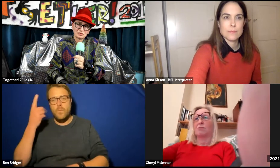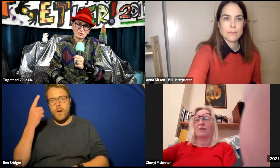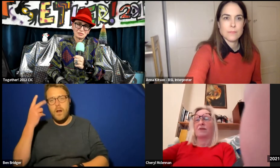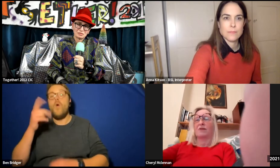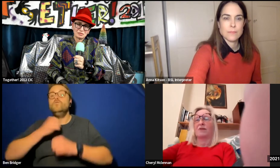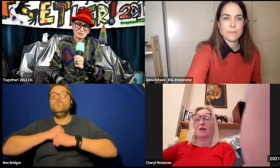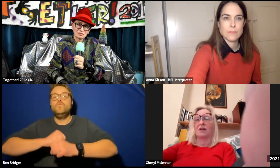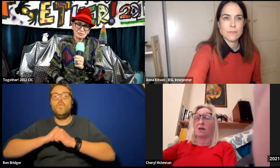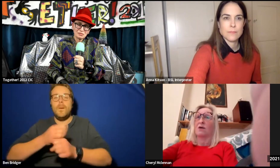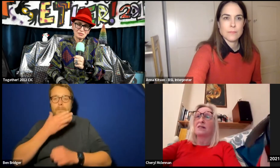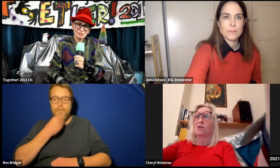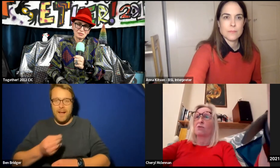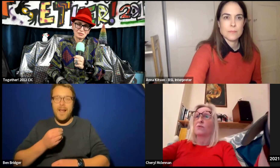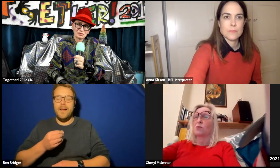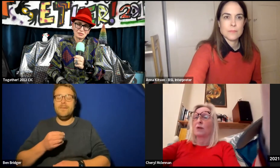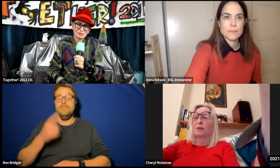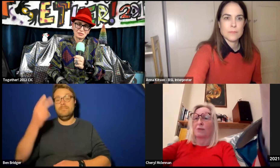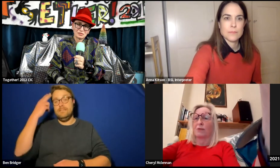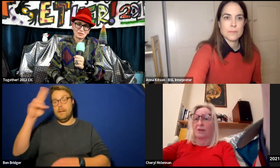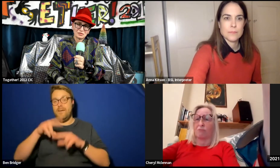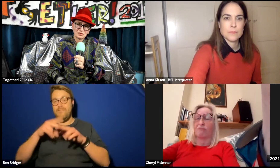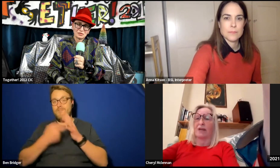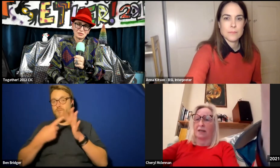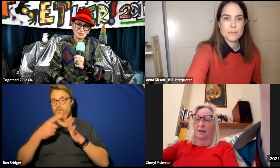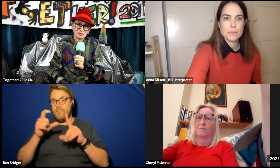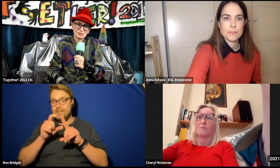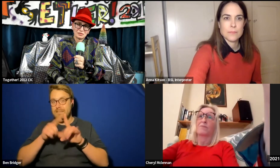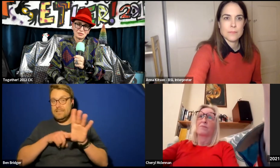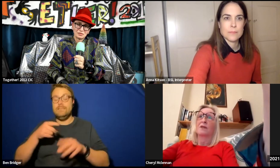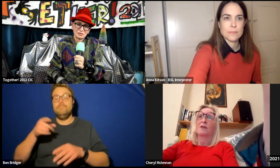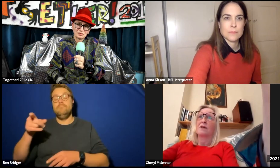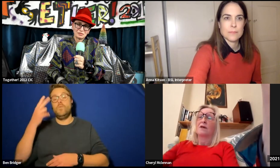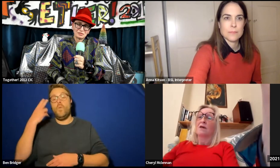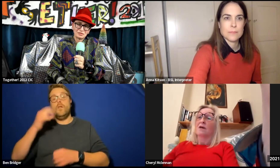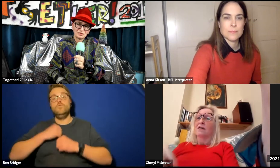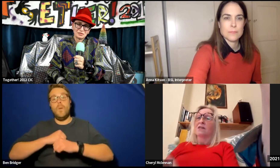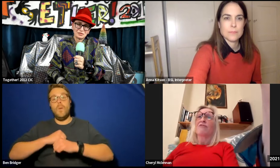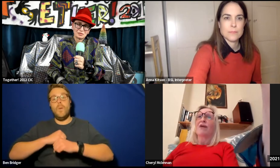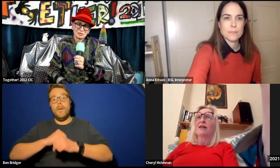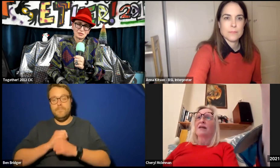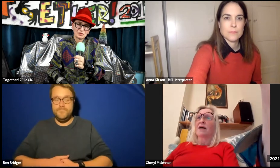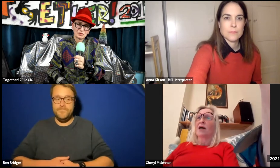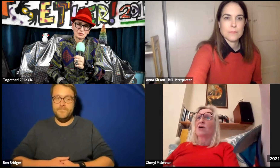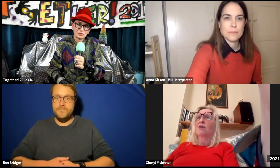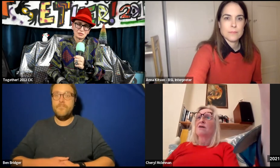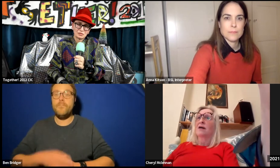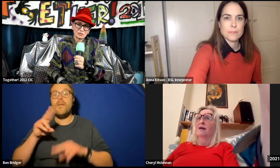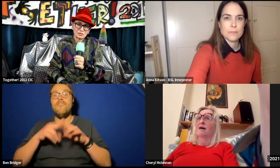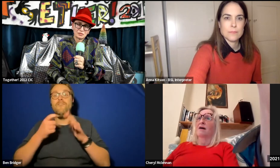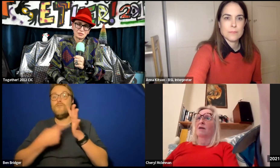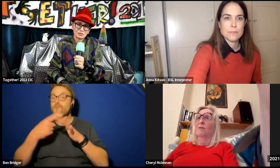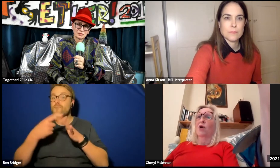the streets, the sweeter. Freddie a young guy with an old face